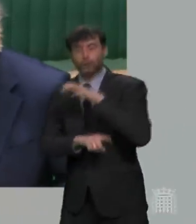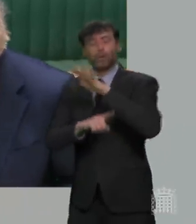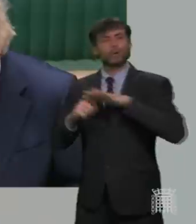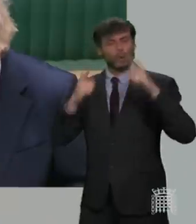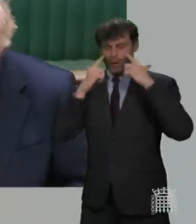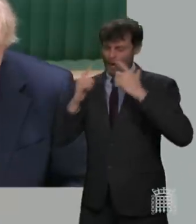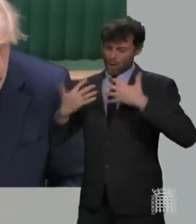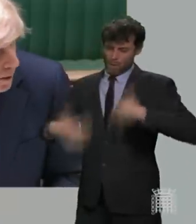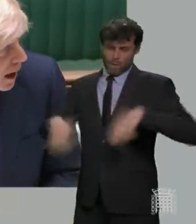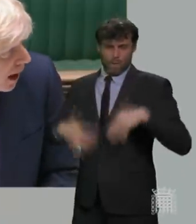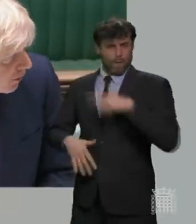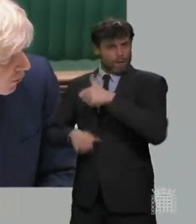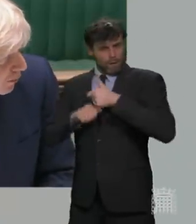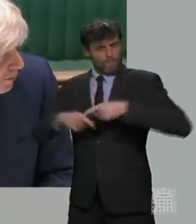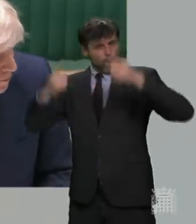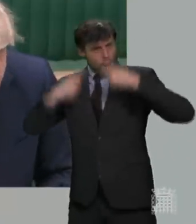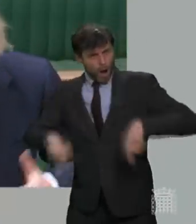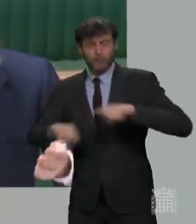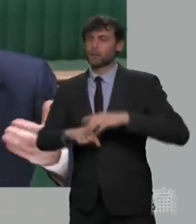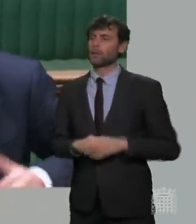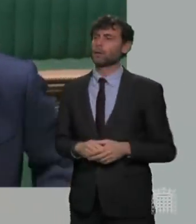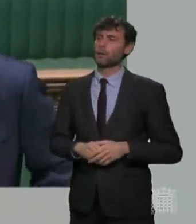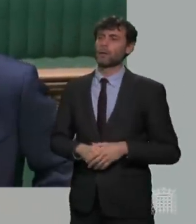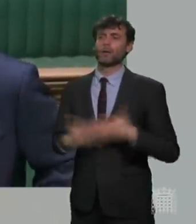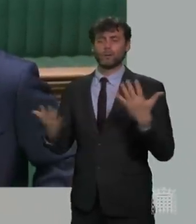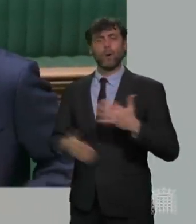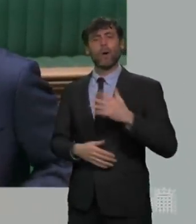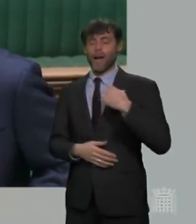they tell me when I go to hospitals, as I know the right hon. and learned Gentleman does too, is that